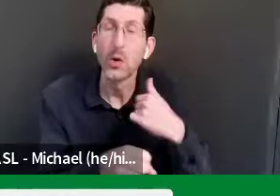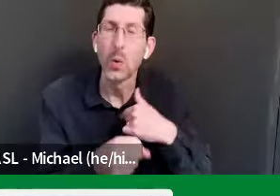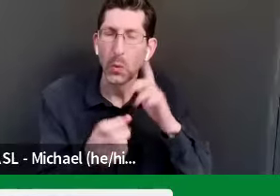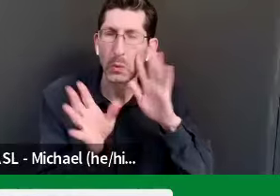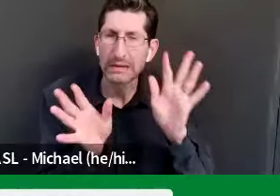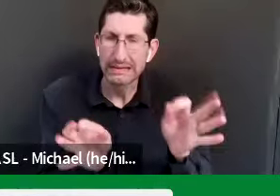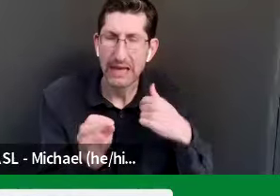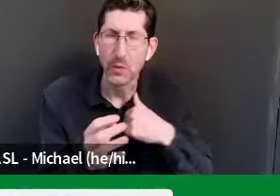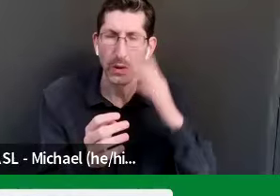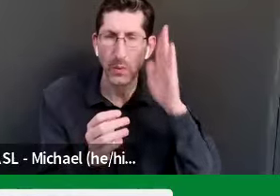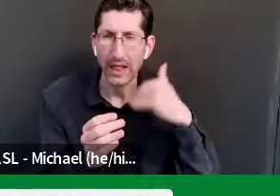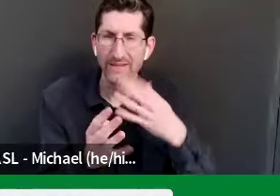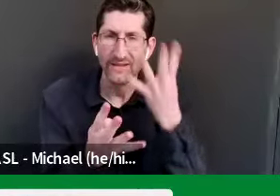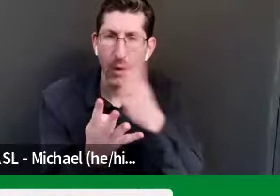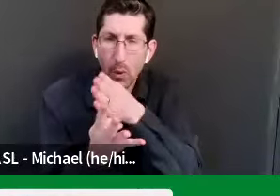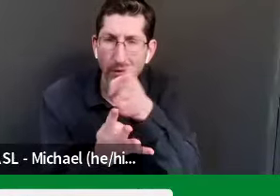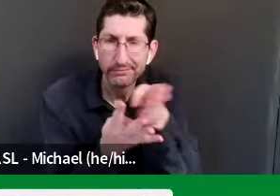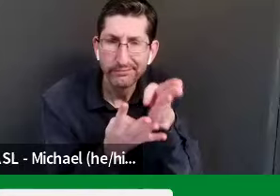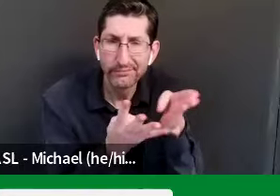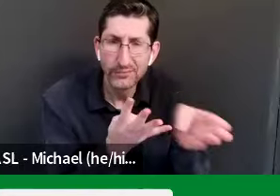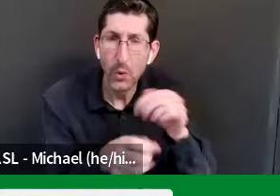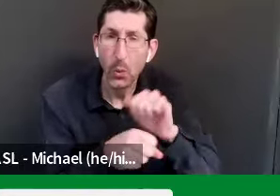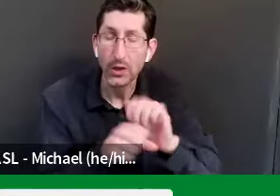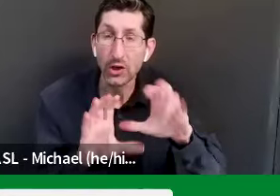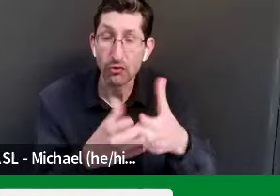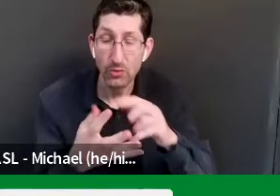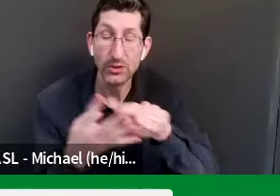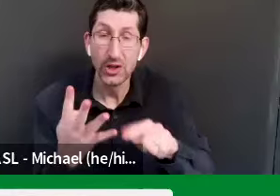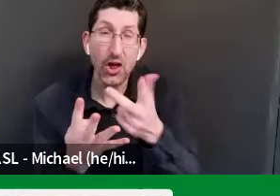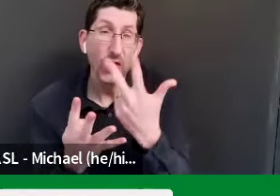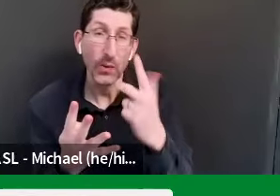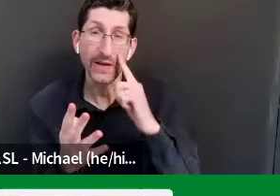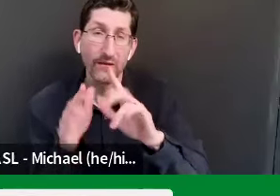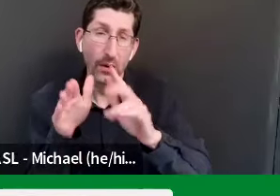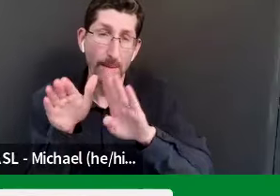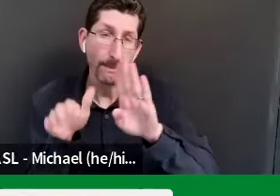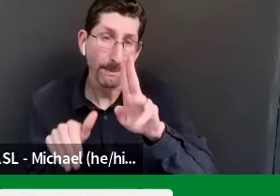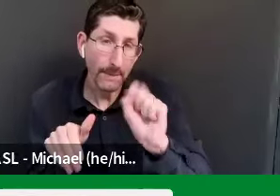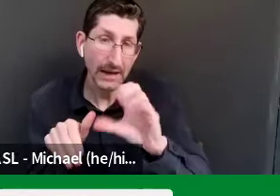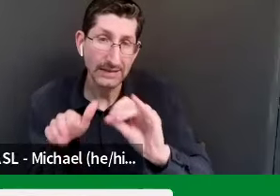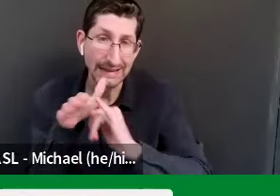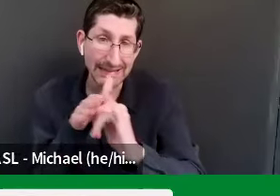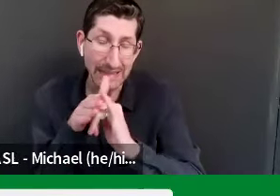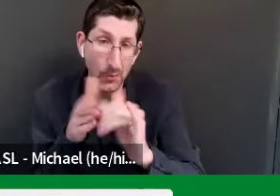MEANINGFUL WORK. PART OF THE EFFORT, RTAG WILL BEGIN OGINIZING THE WORK INTO FOUR WORKING GROUP.